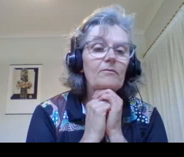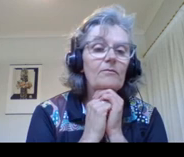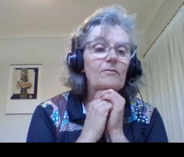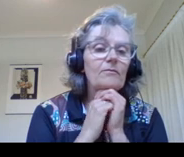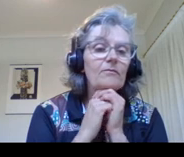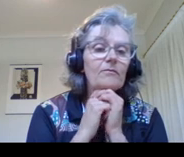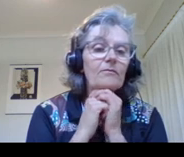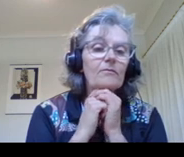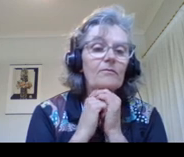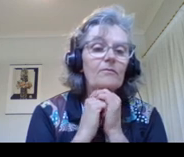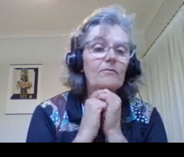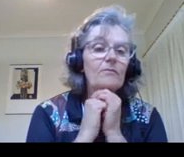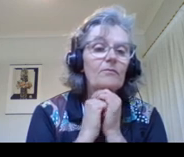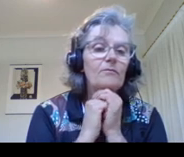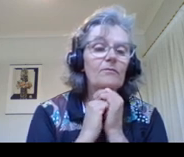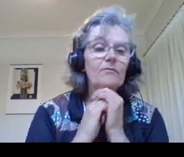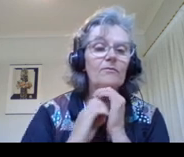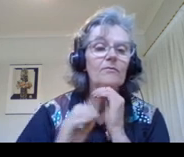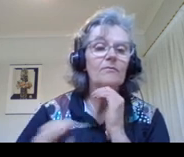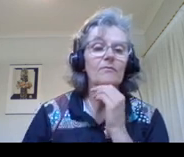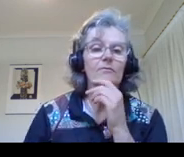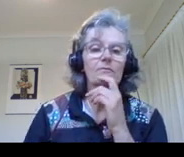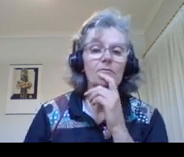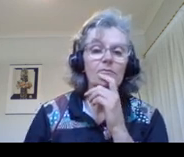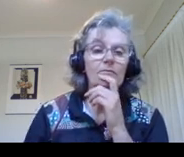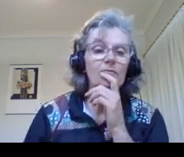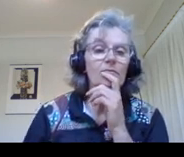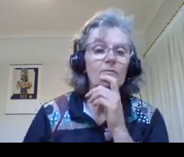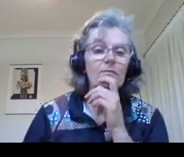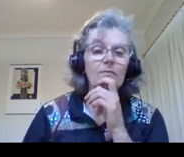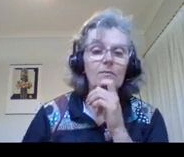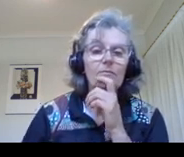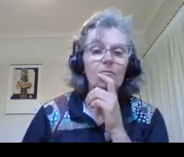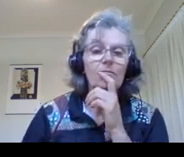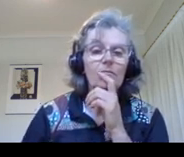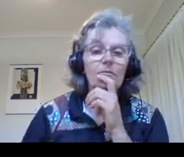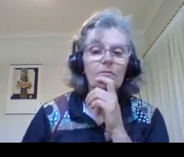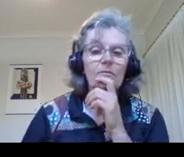level if your bank can't resolve it or if the bank has done the wrong by you there's AFCA that